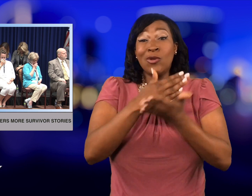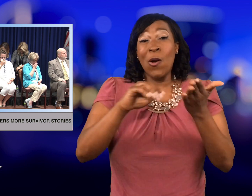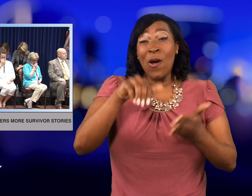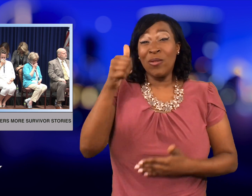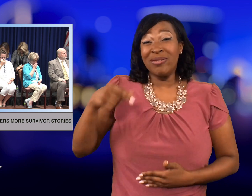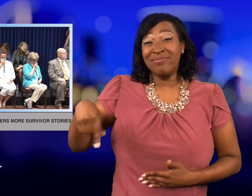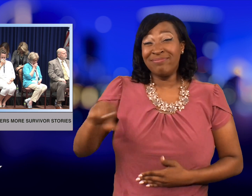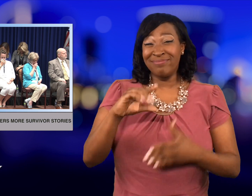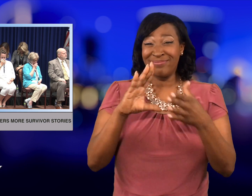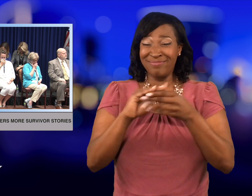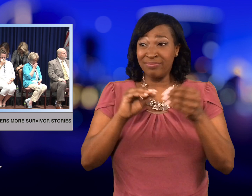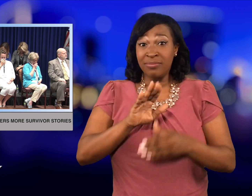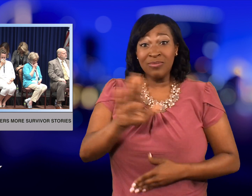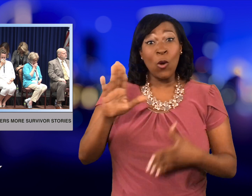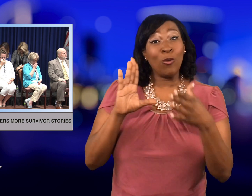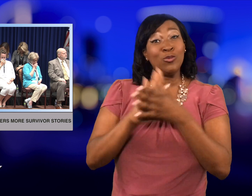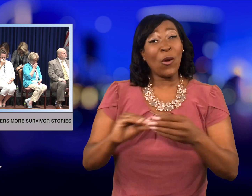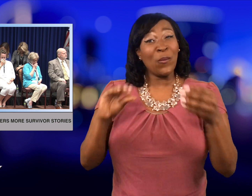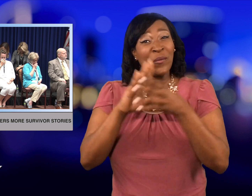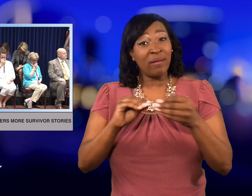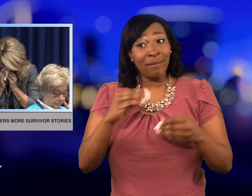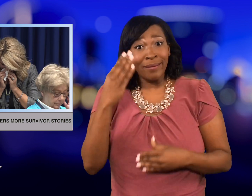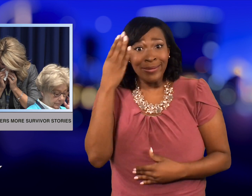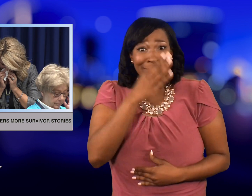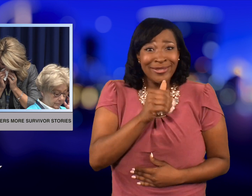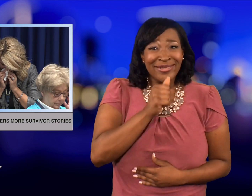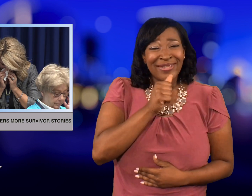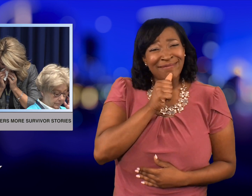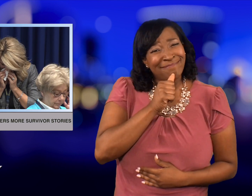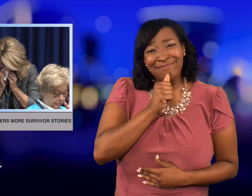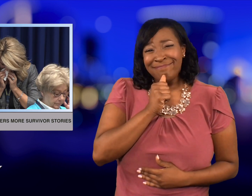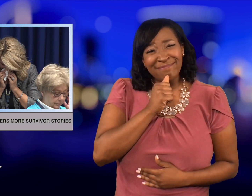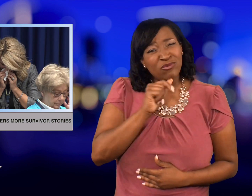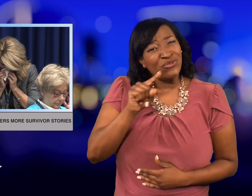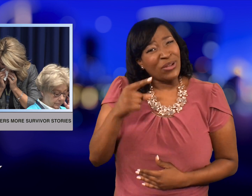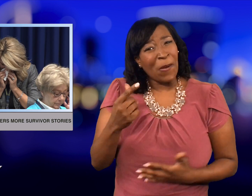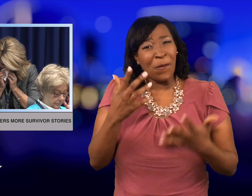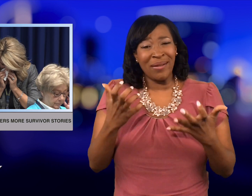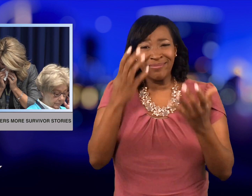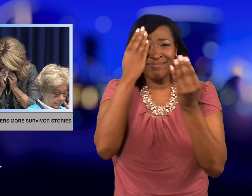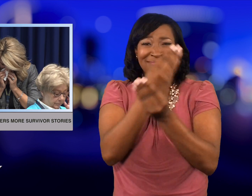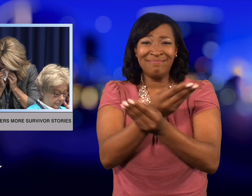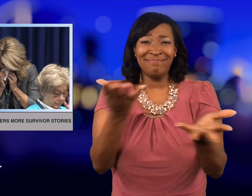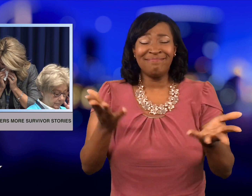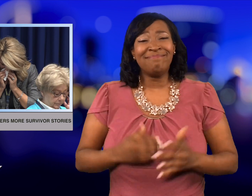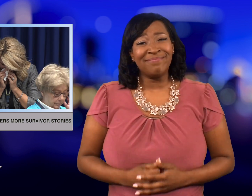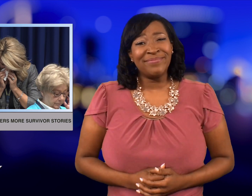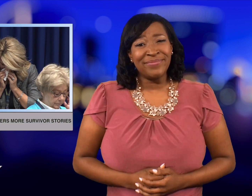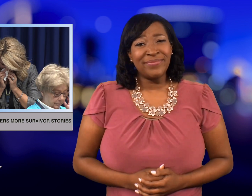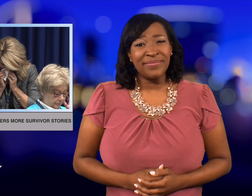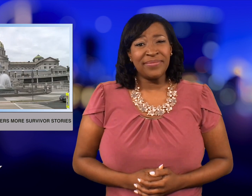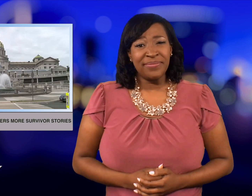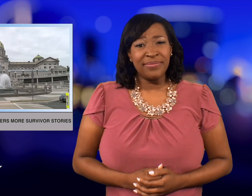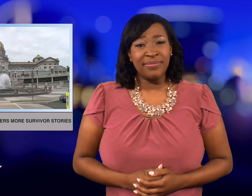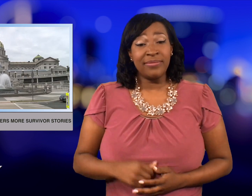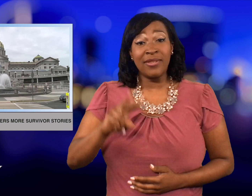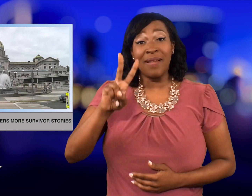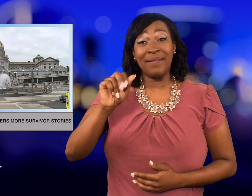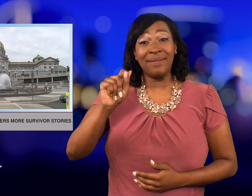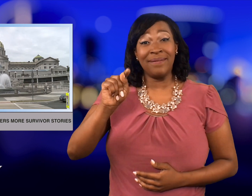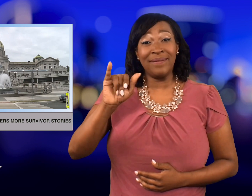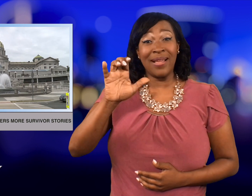Others are saying they just want their stories to be heard.